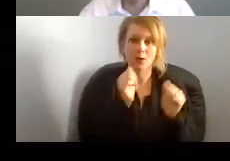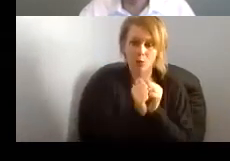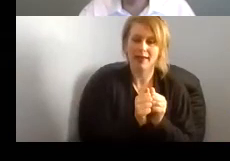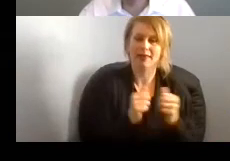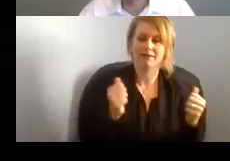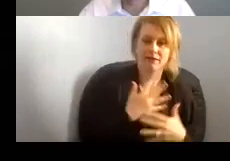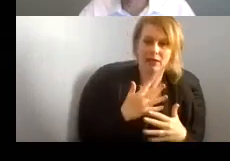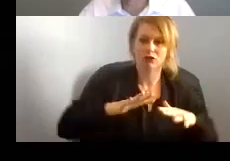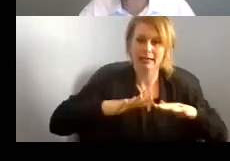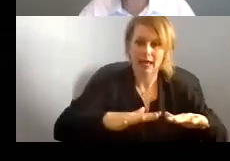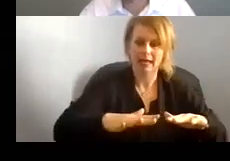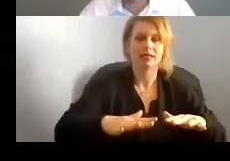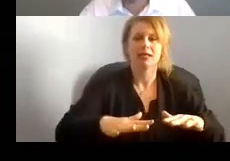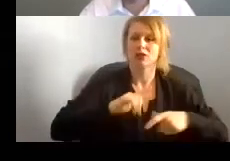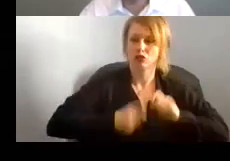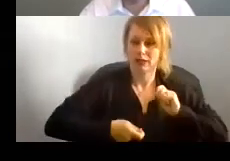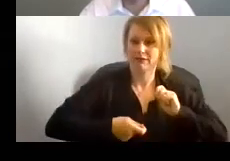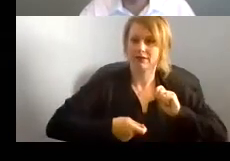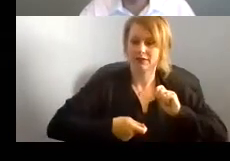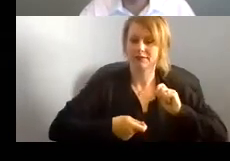they may be experiencing after a personal loss.